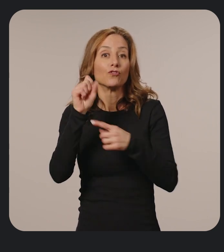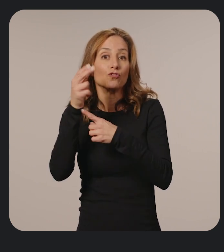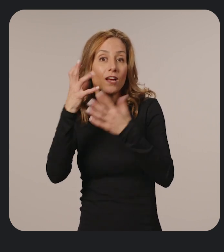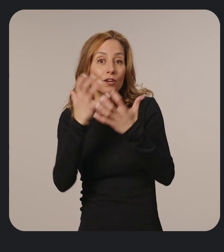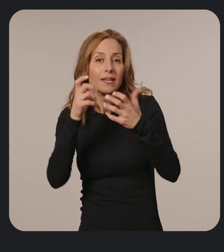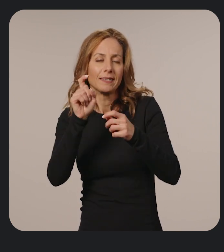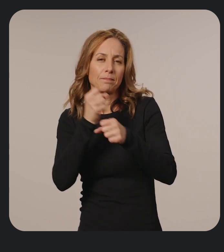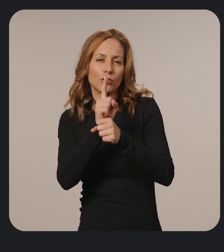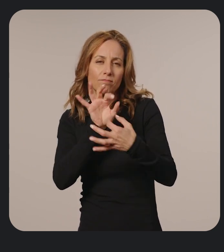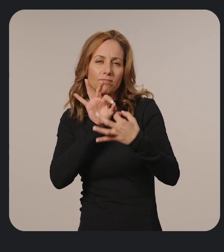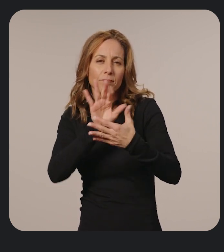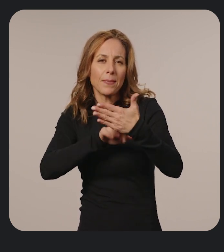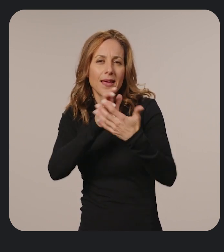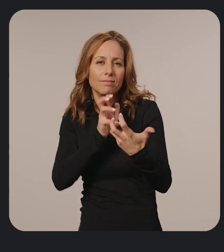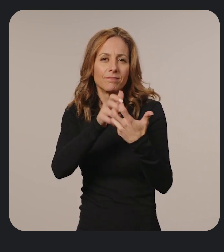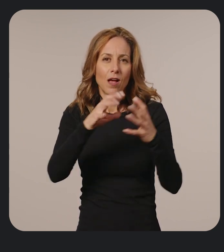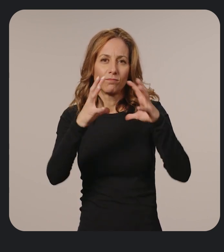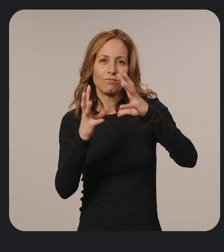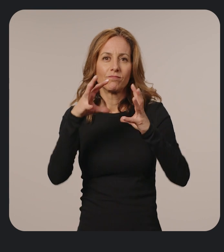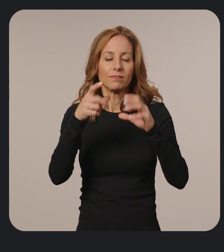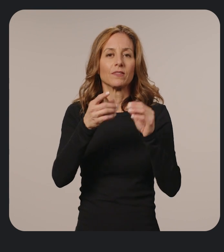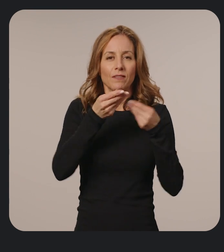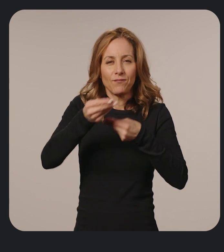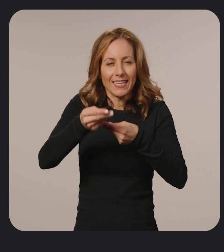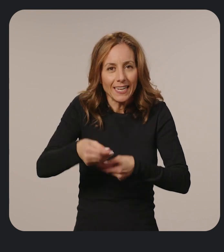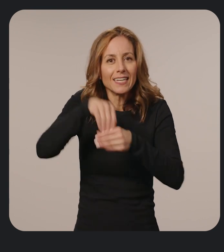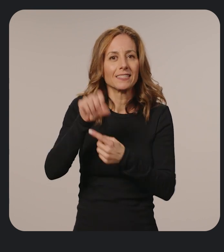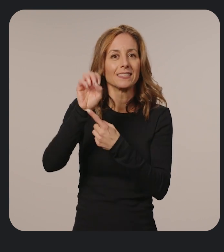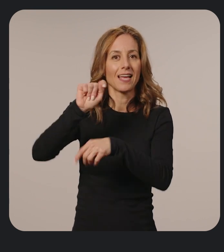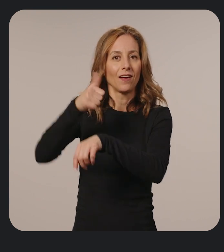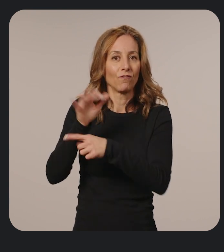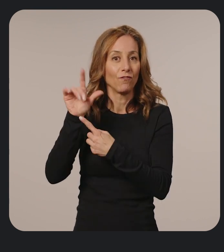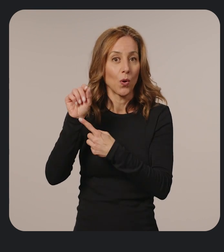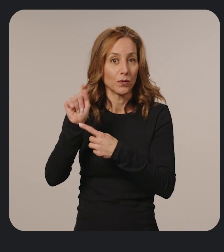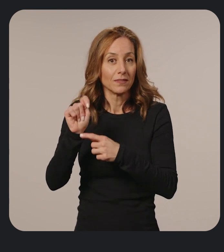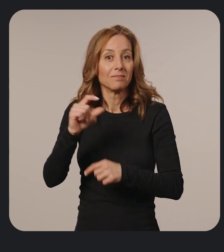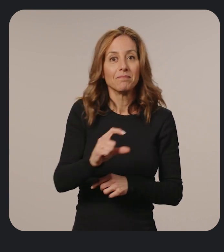that the shader needs to correctly paint this responsive orb, they go into setFloat and pop out